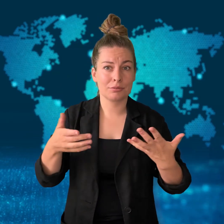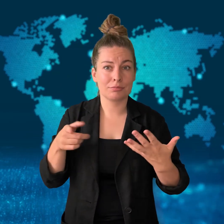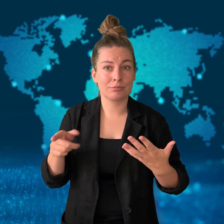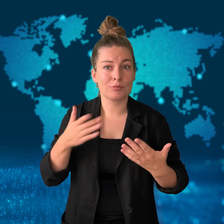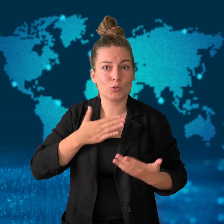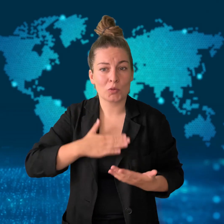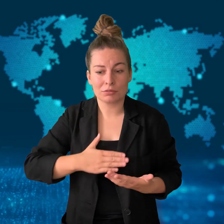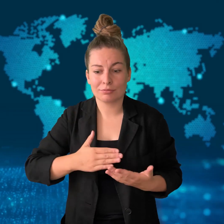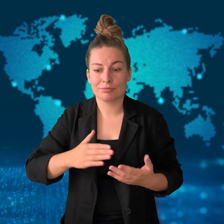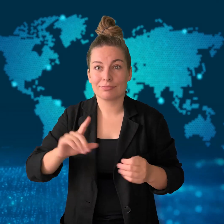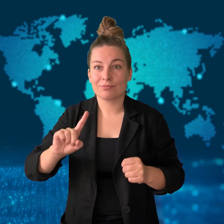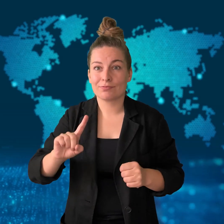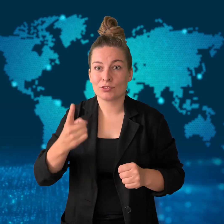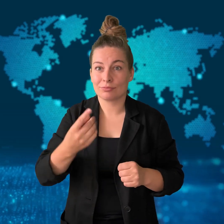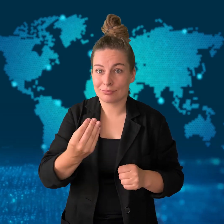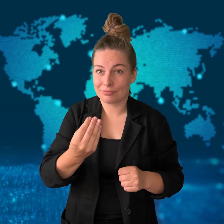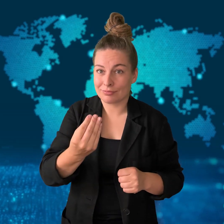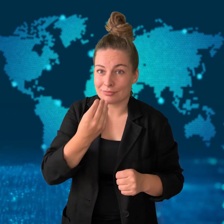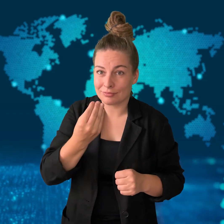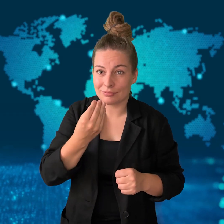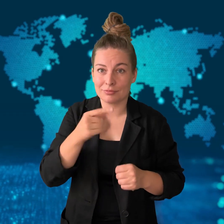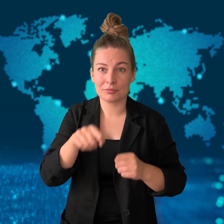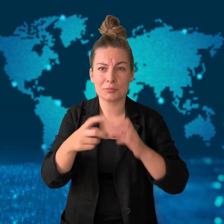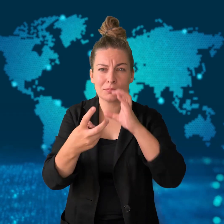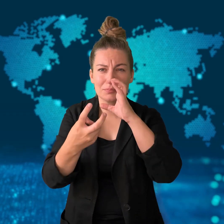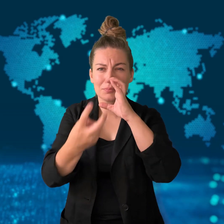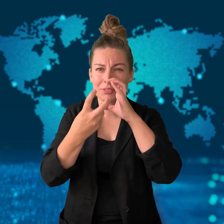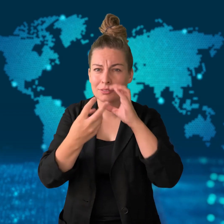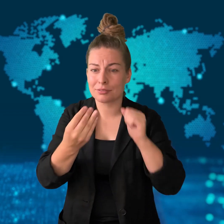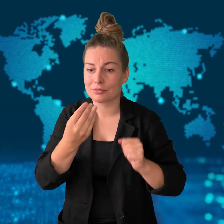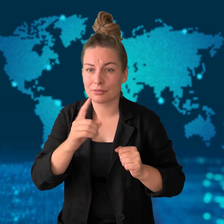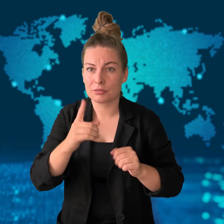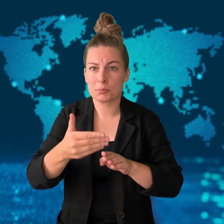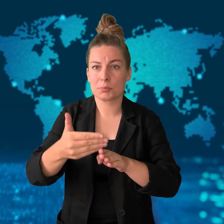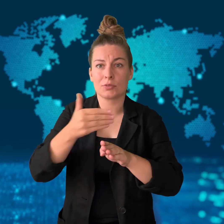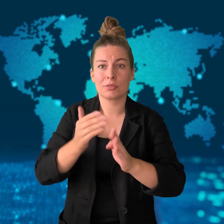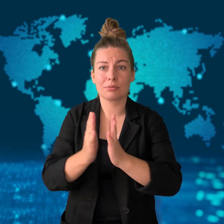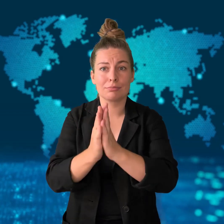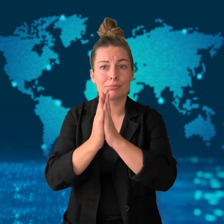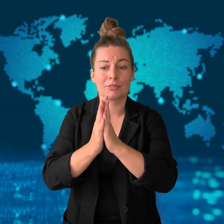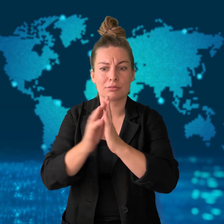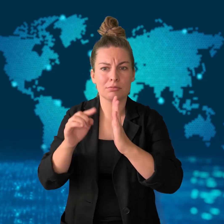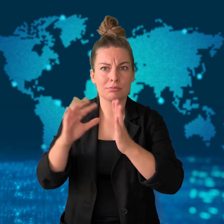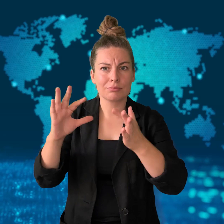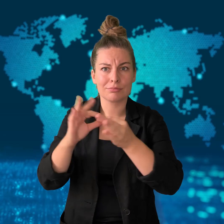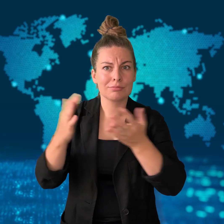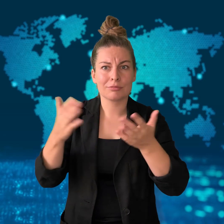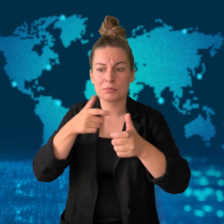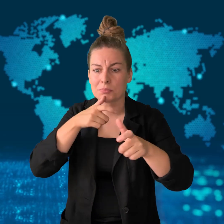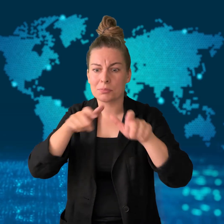two years in prison for saying a Muslim prayer prior to